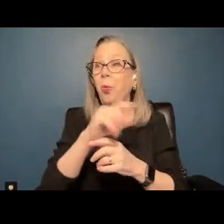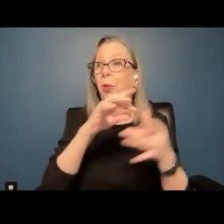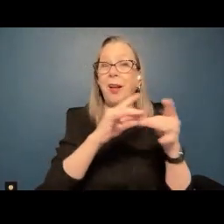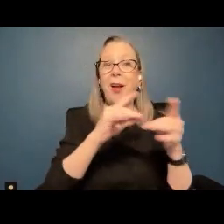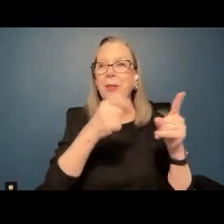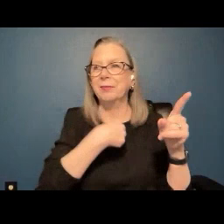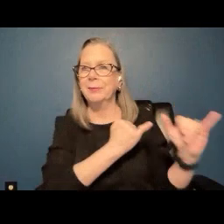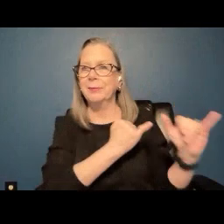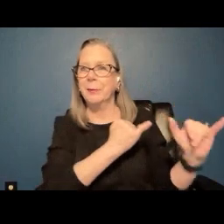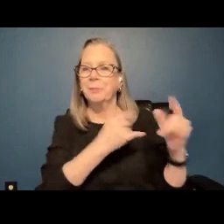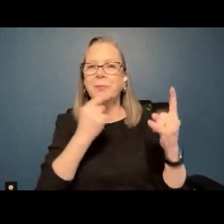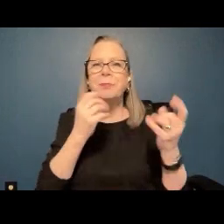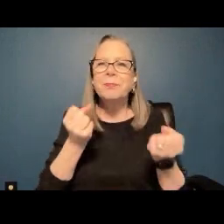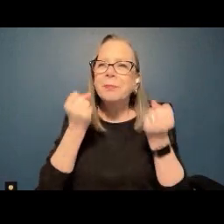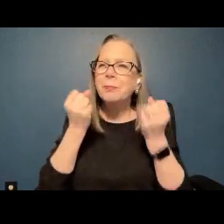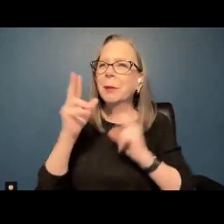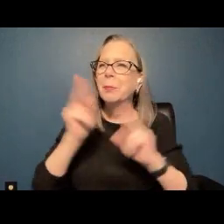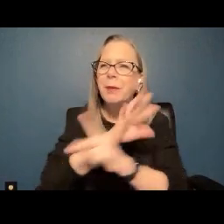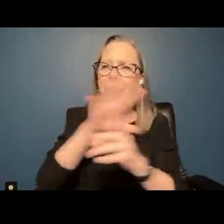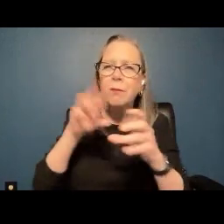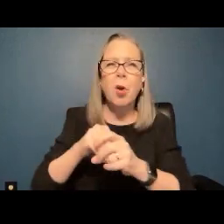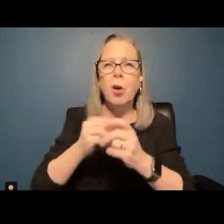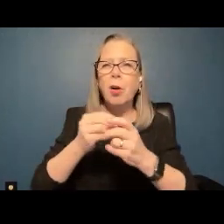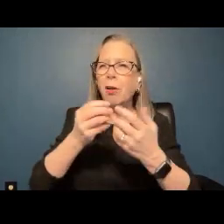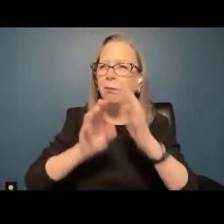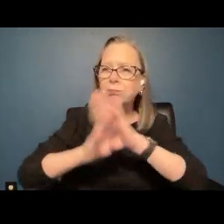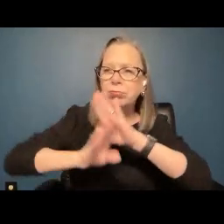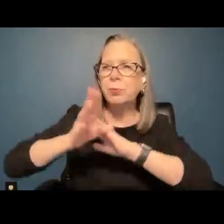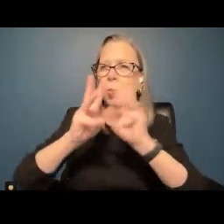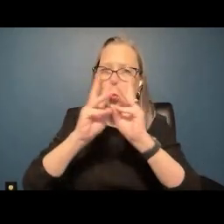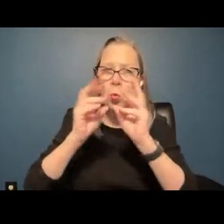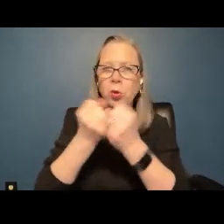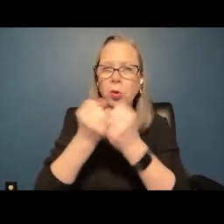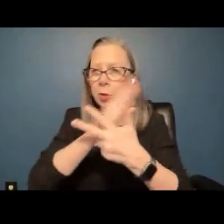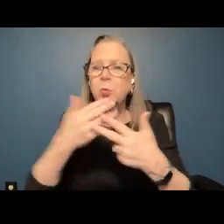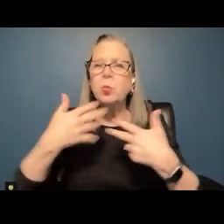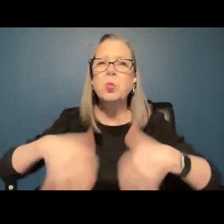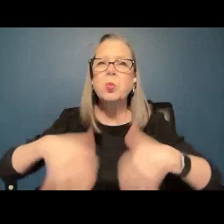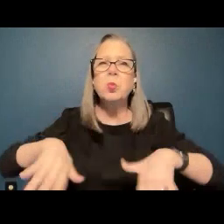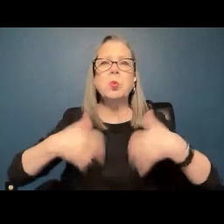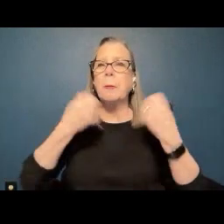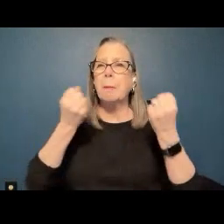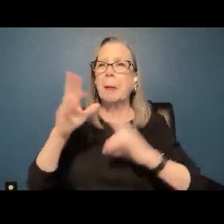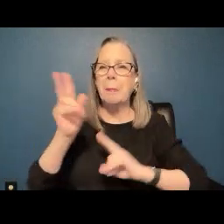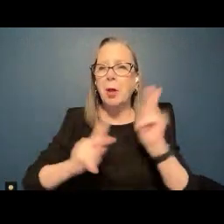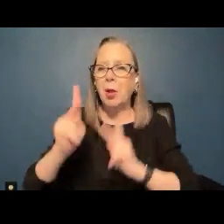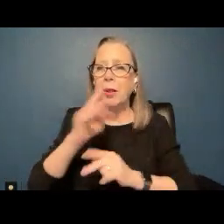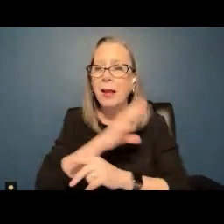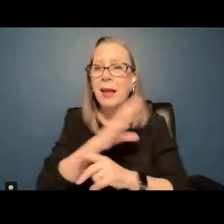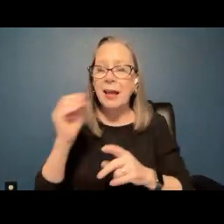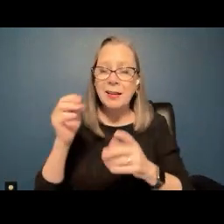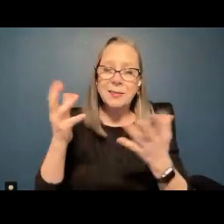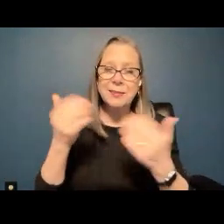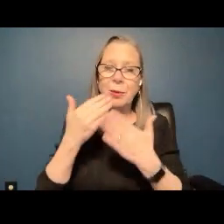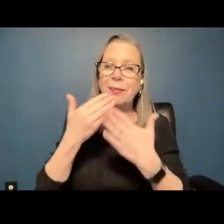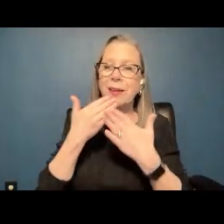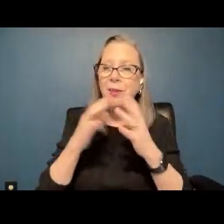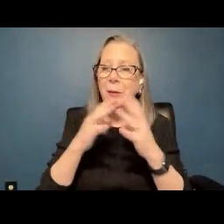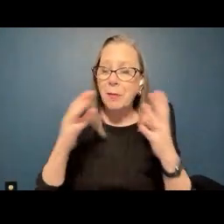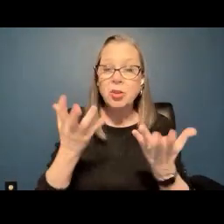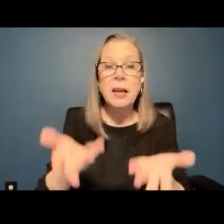There are so many people involved in making workshop series happen and much so